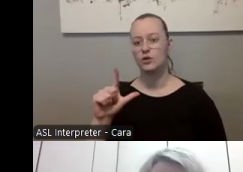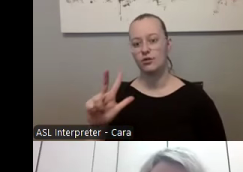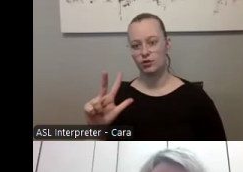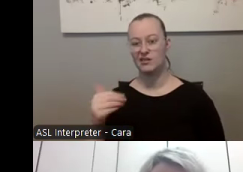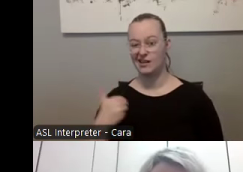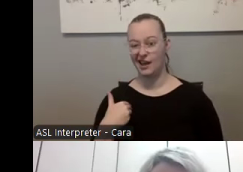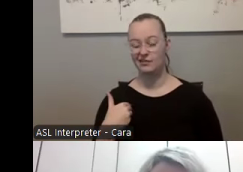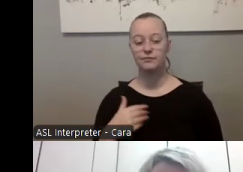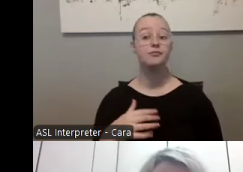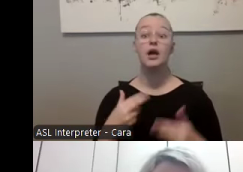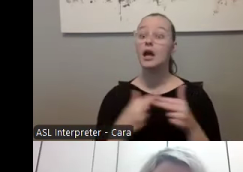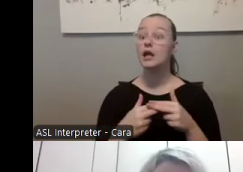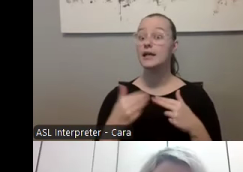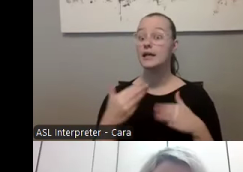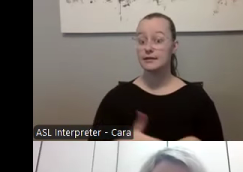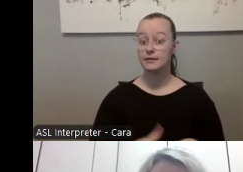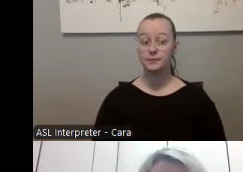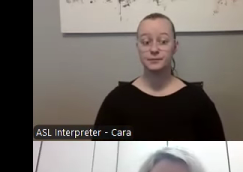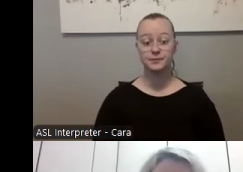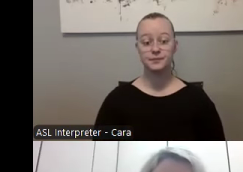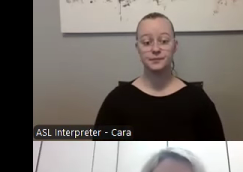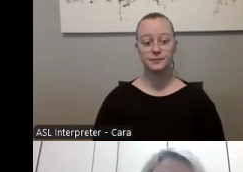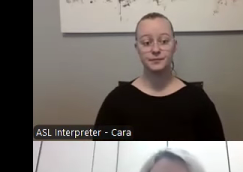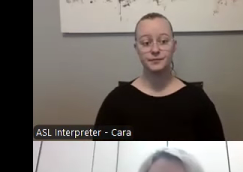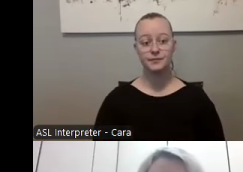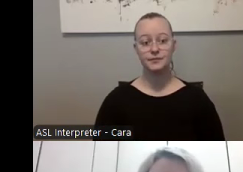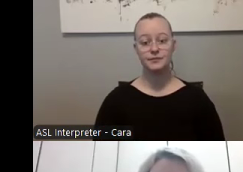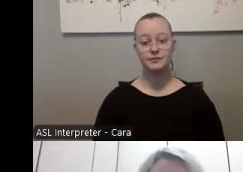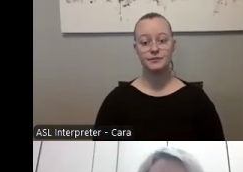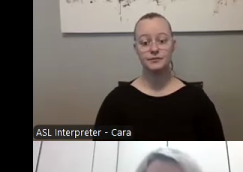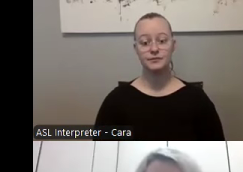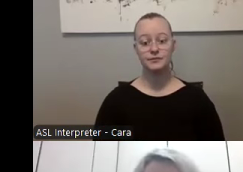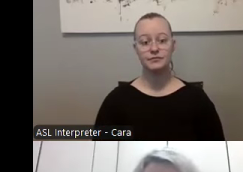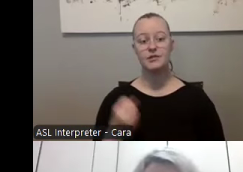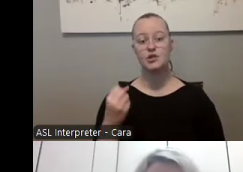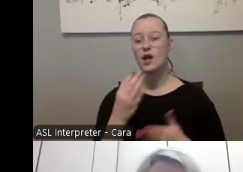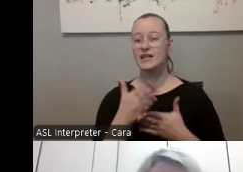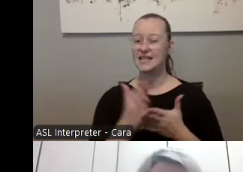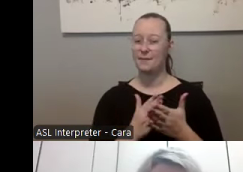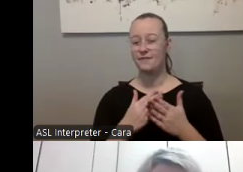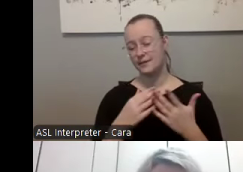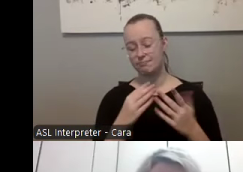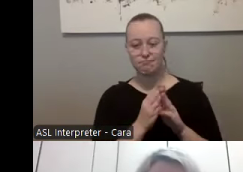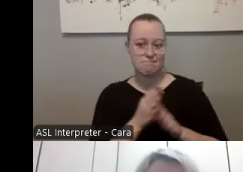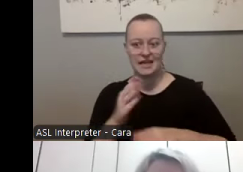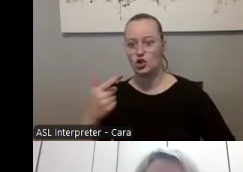Next slide please. So, some of the major gaps that we identified